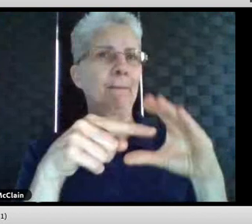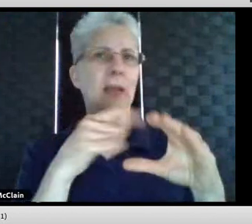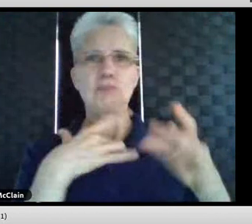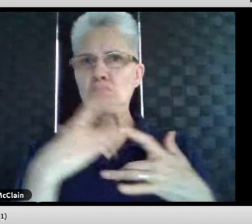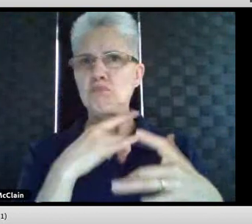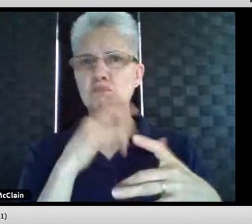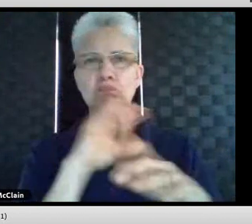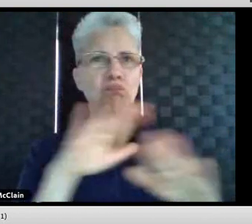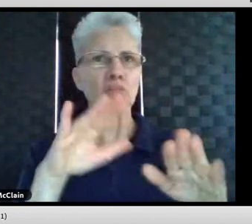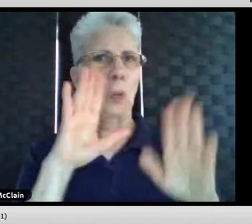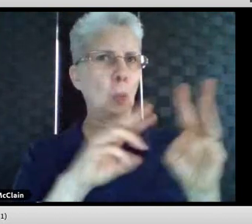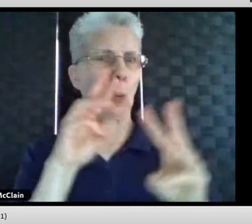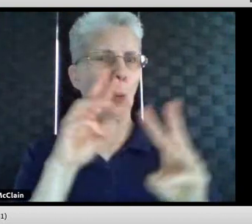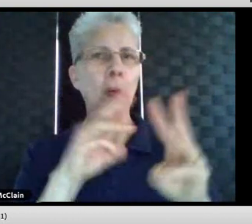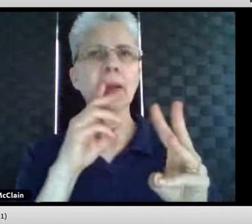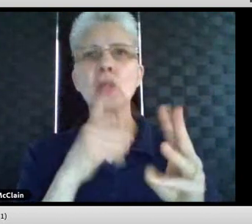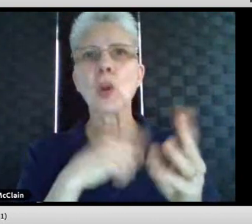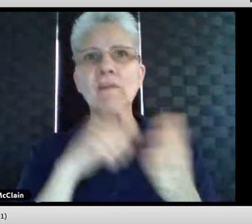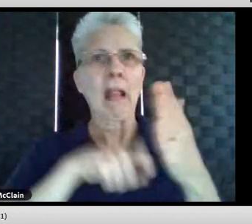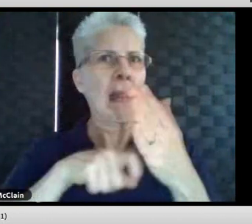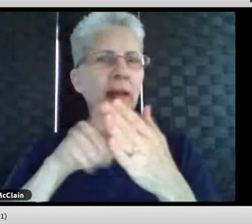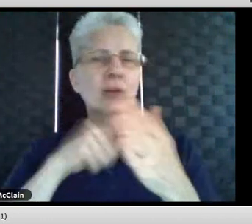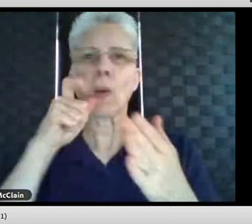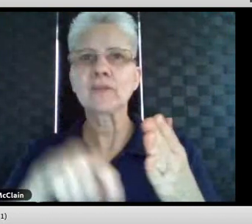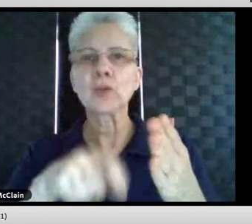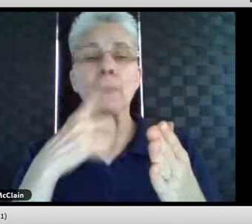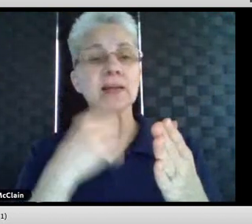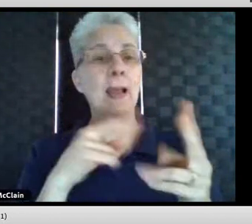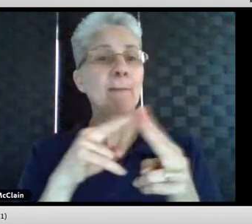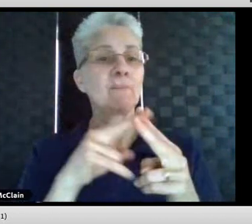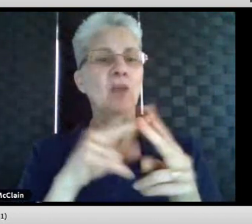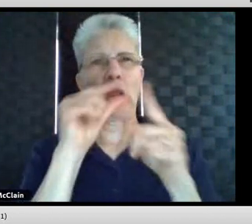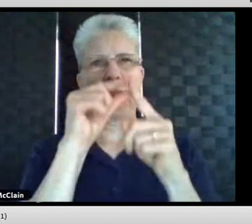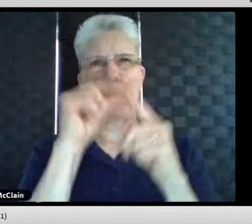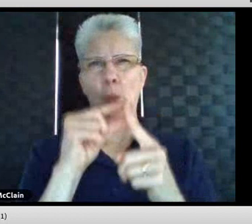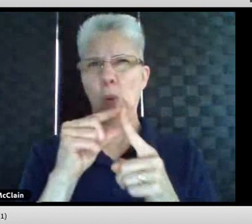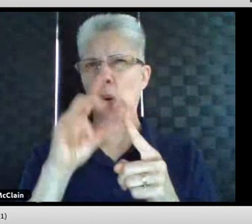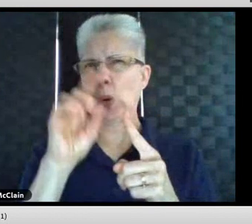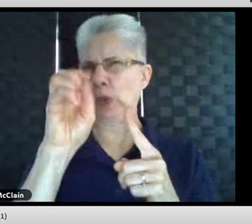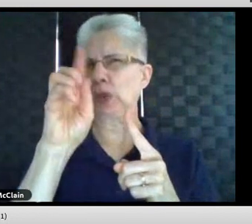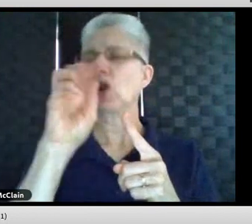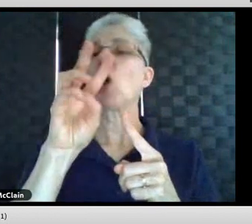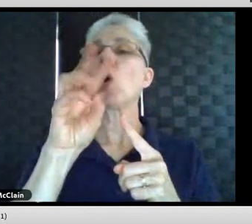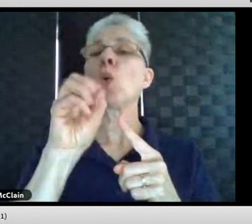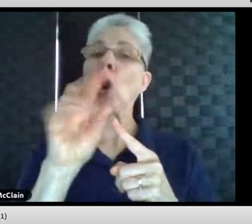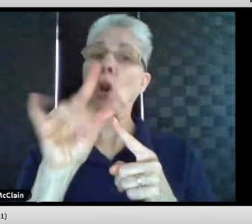You guys also don't have to just take a ton of notes because I'm very wordy, so we've got a lot of notes on here,